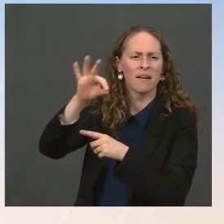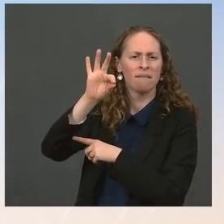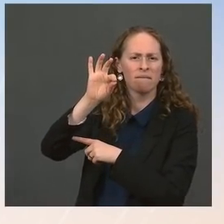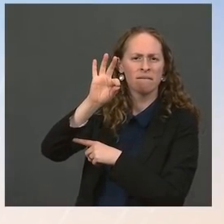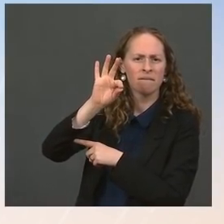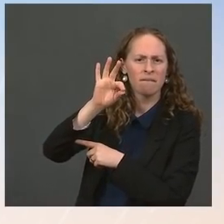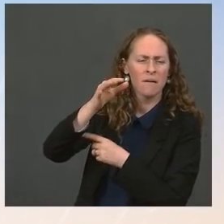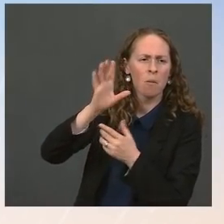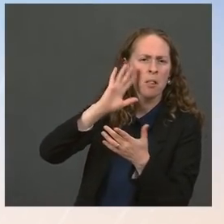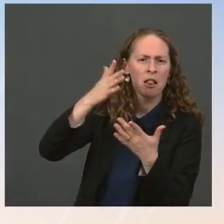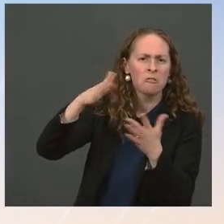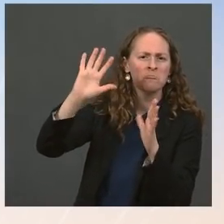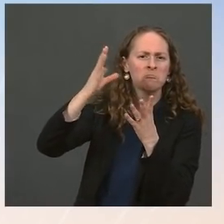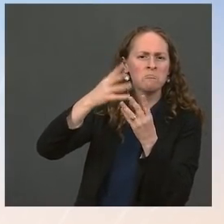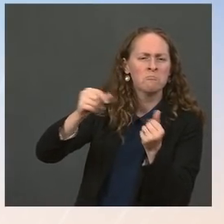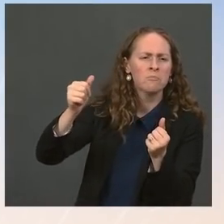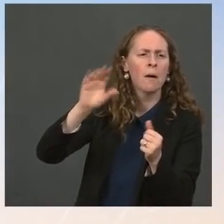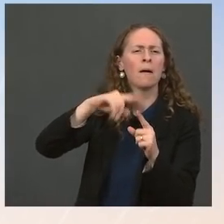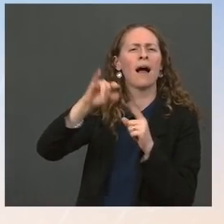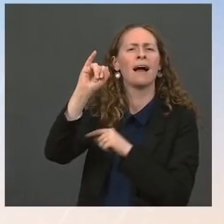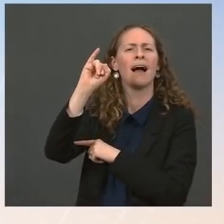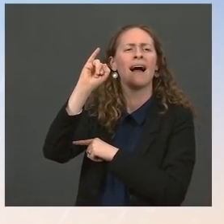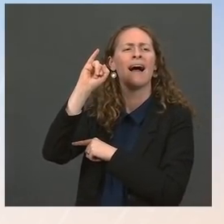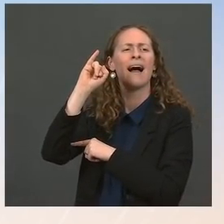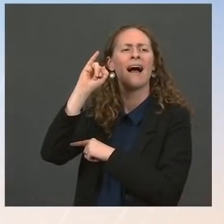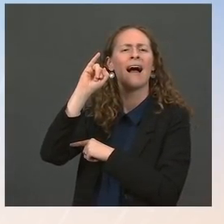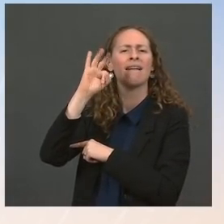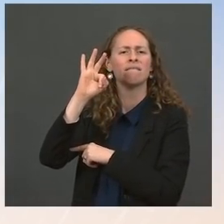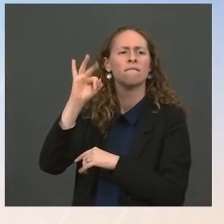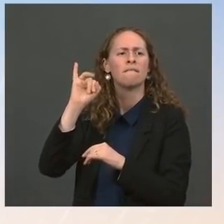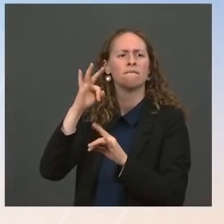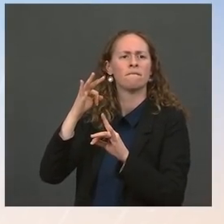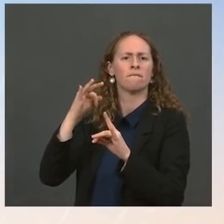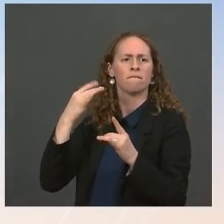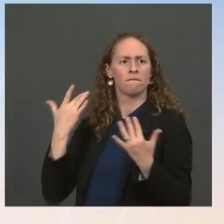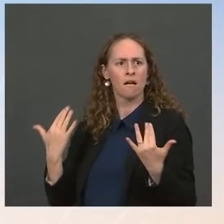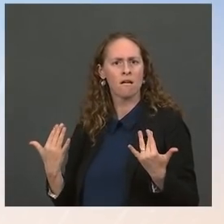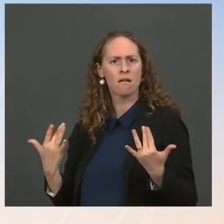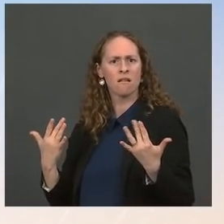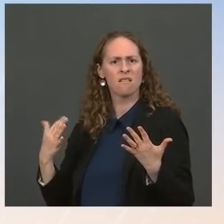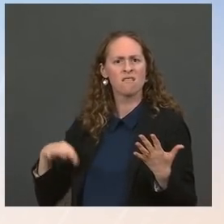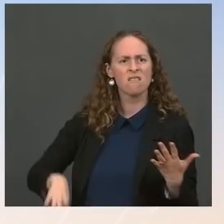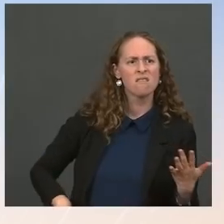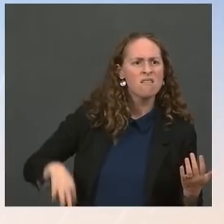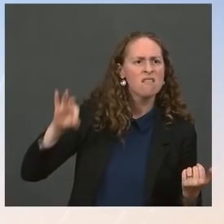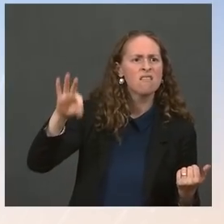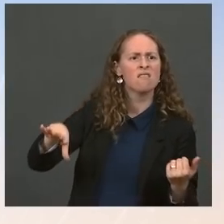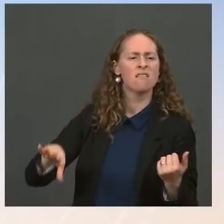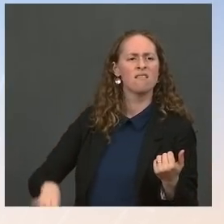perhaps than people expected a few months ago, and people are still paying 10 or 15 or 20 percent more for meat, and they're saying,